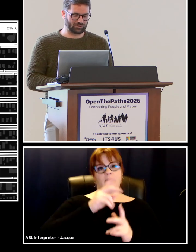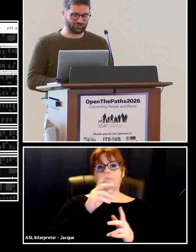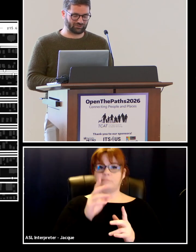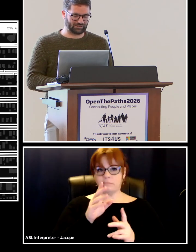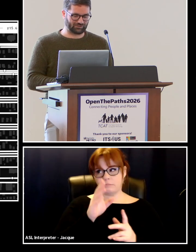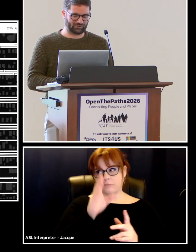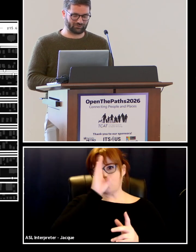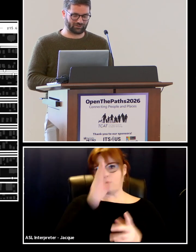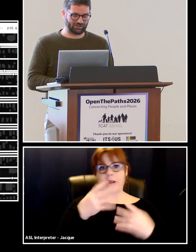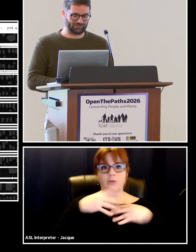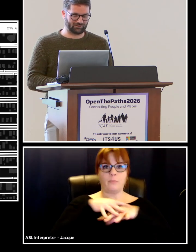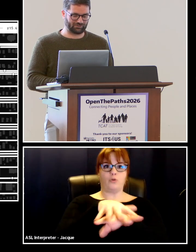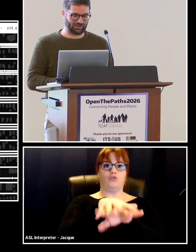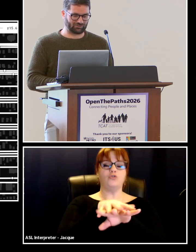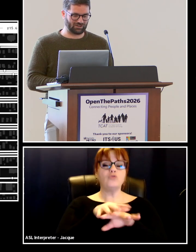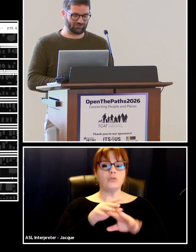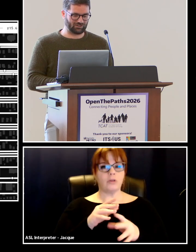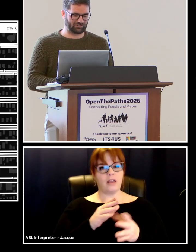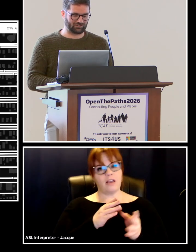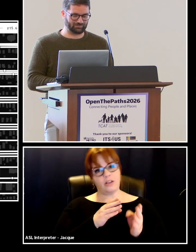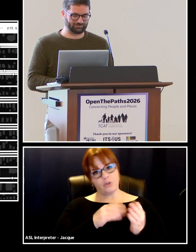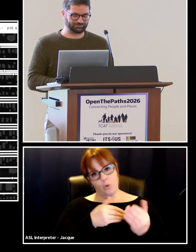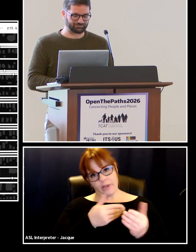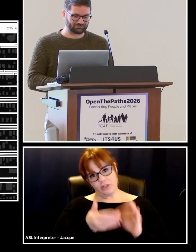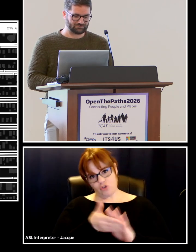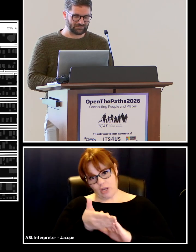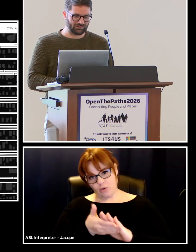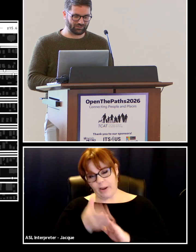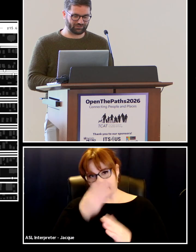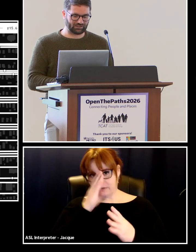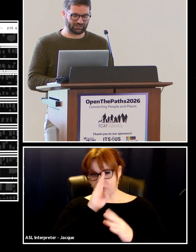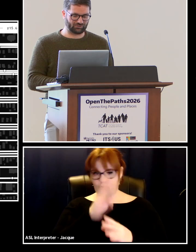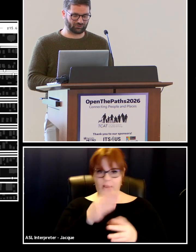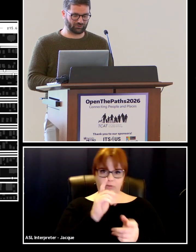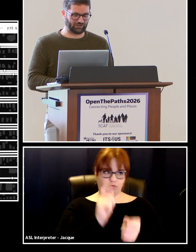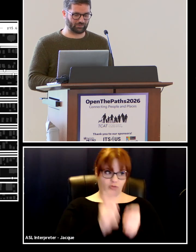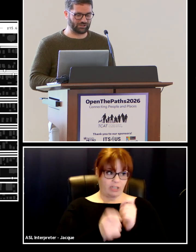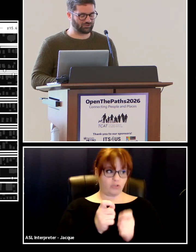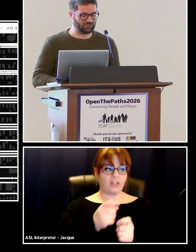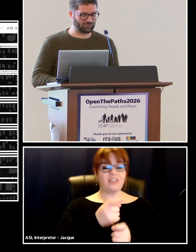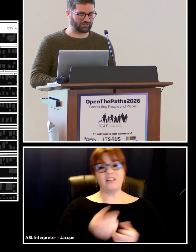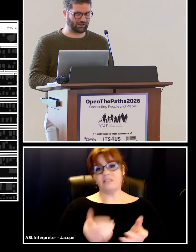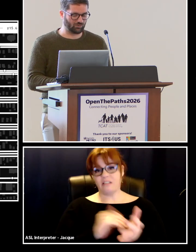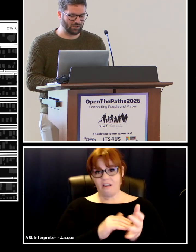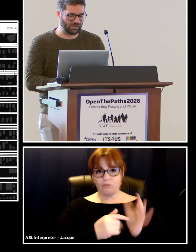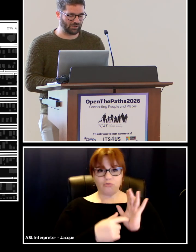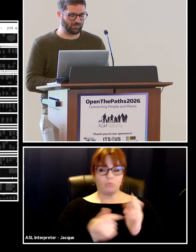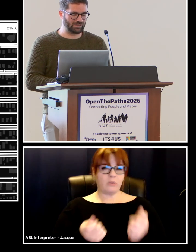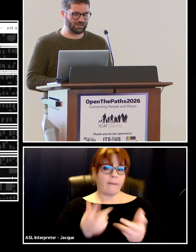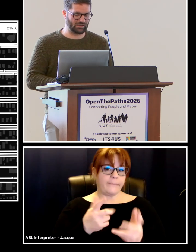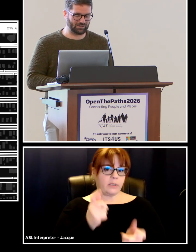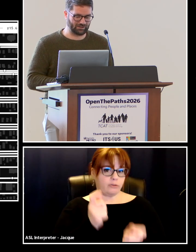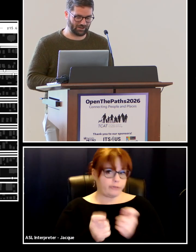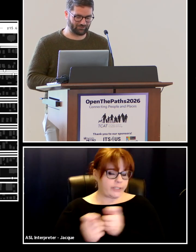merge and so generate the direct changes. This again shows how many changes how how many uh of